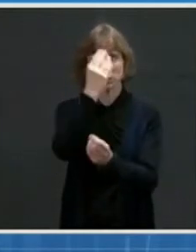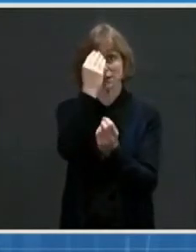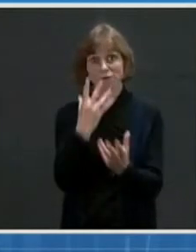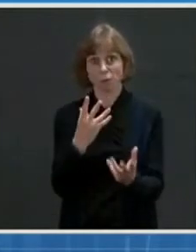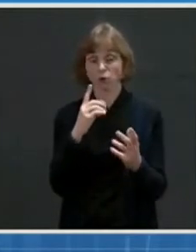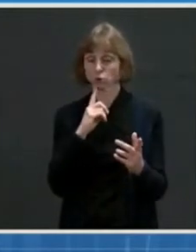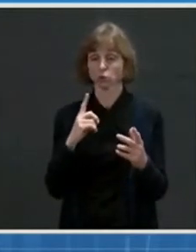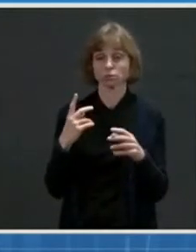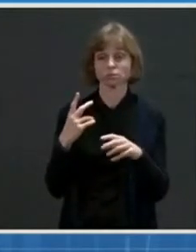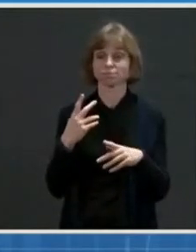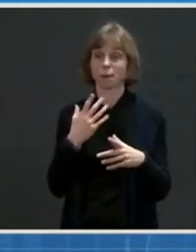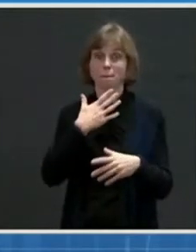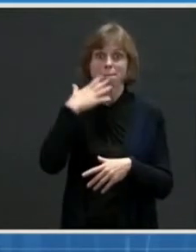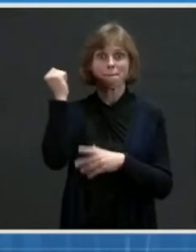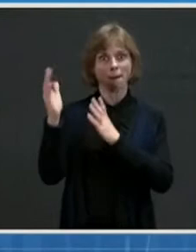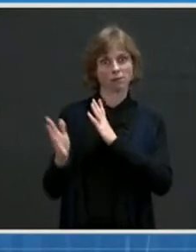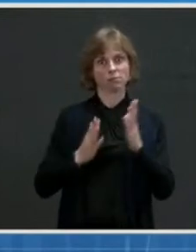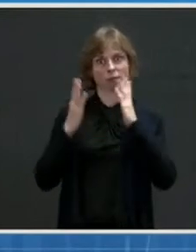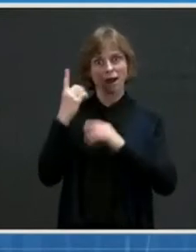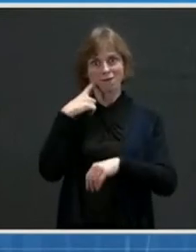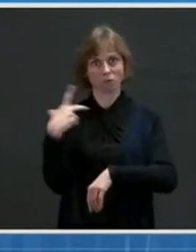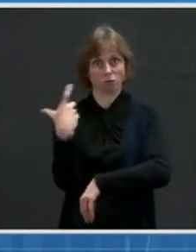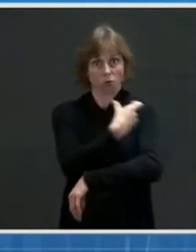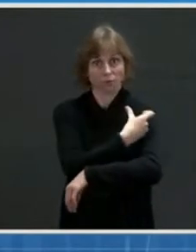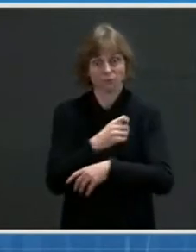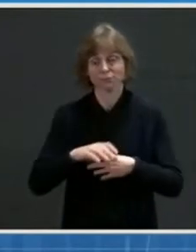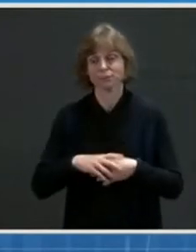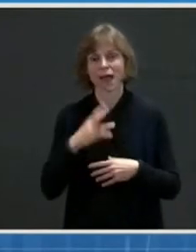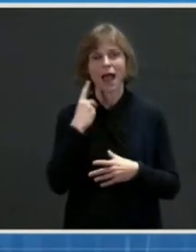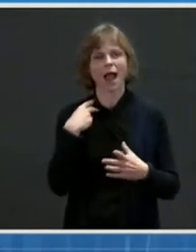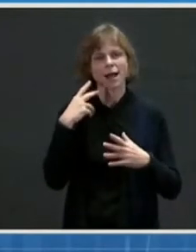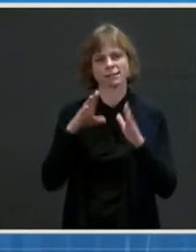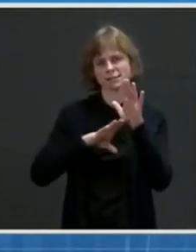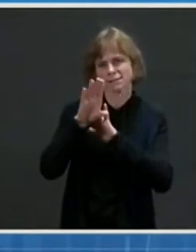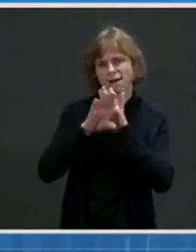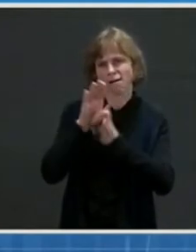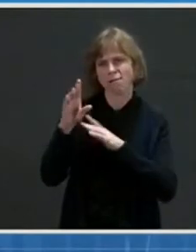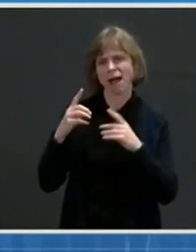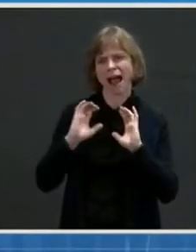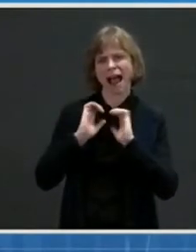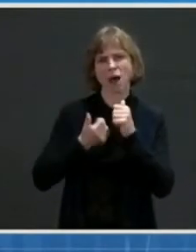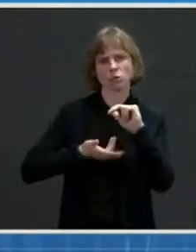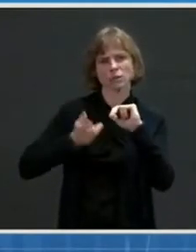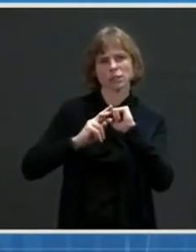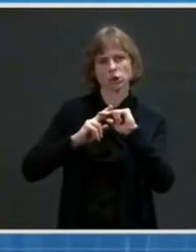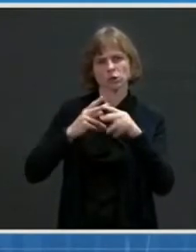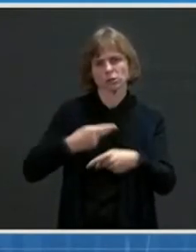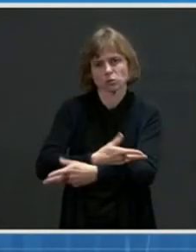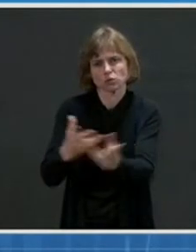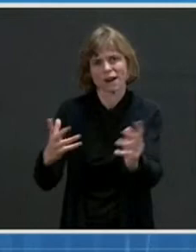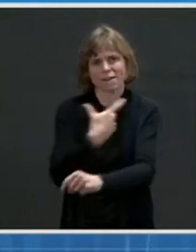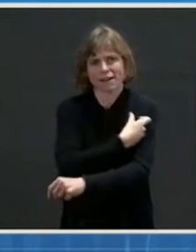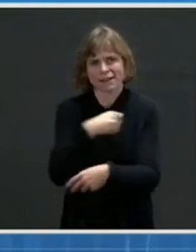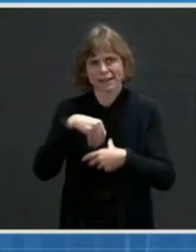CONFIDENCE IN COVID-19 VACCINES, USE DATA TO OPTIMIZE VACCINE IMPLEMENTATION, AND